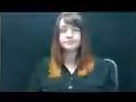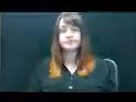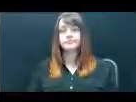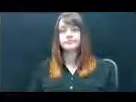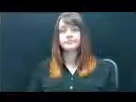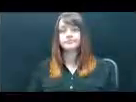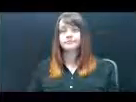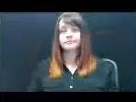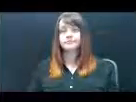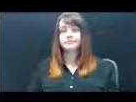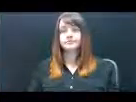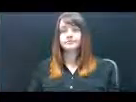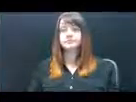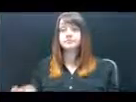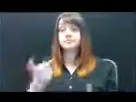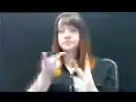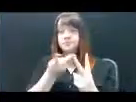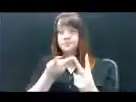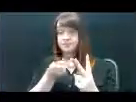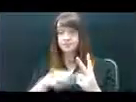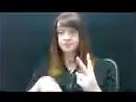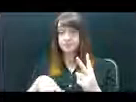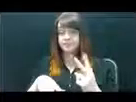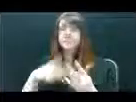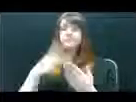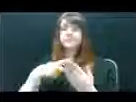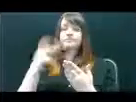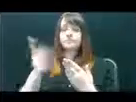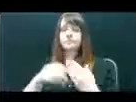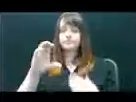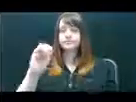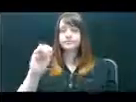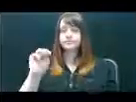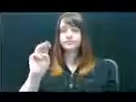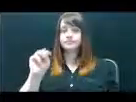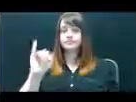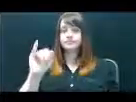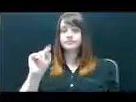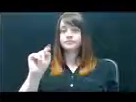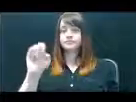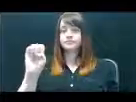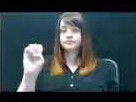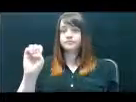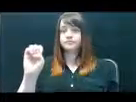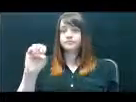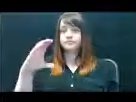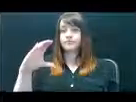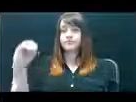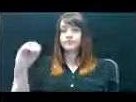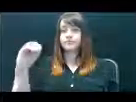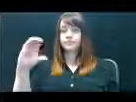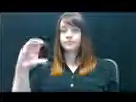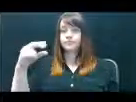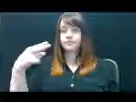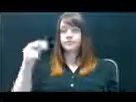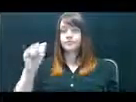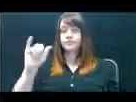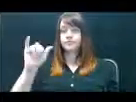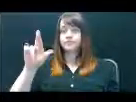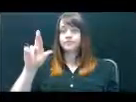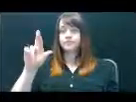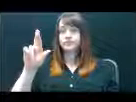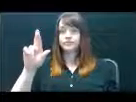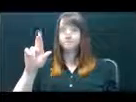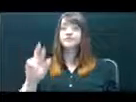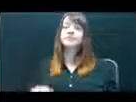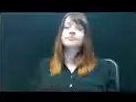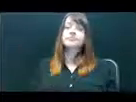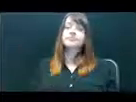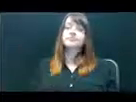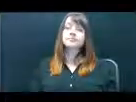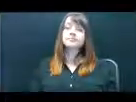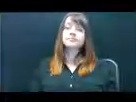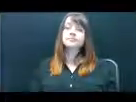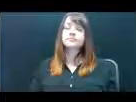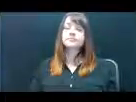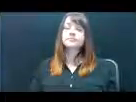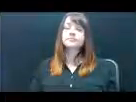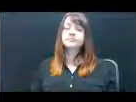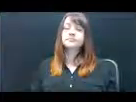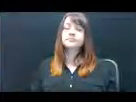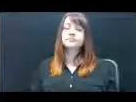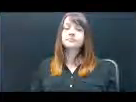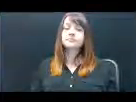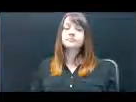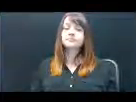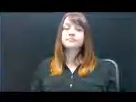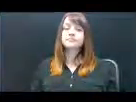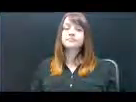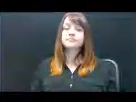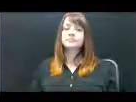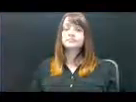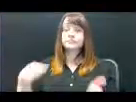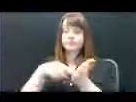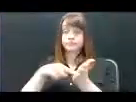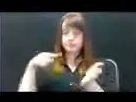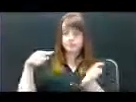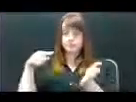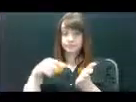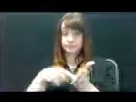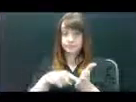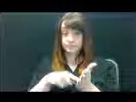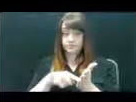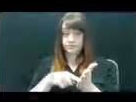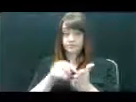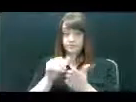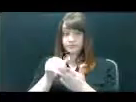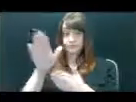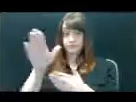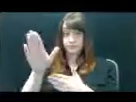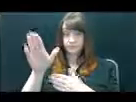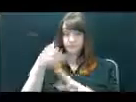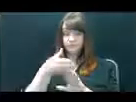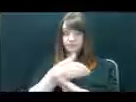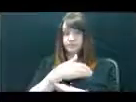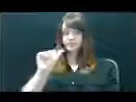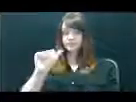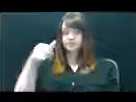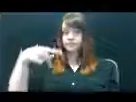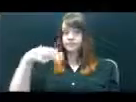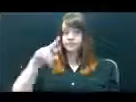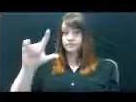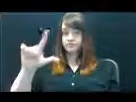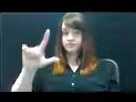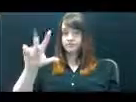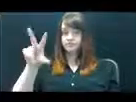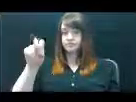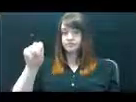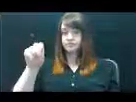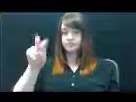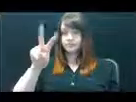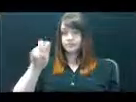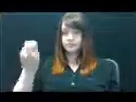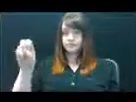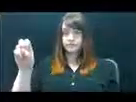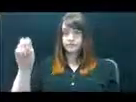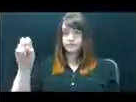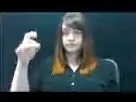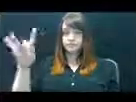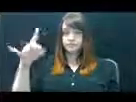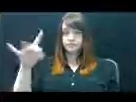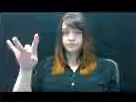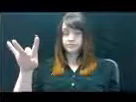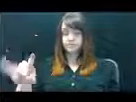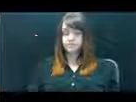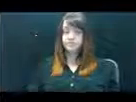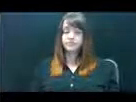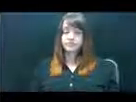They are the Program Committee Co-Chairs. The deadline for submission is April 30, 2018.